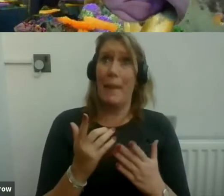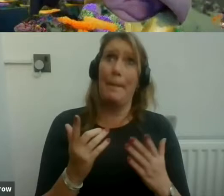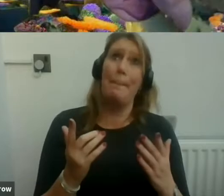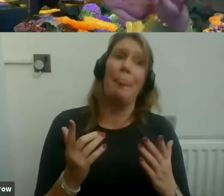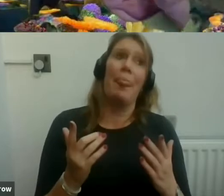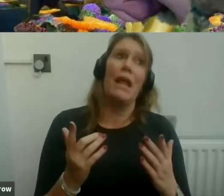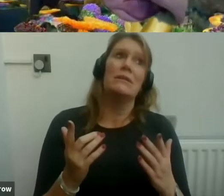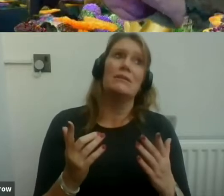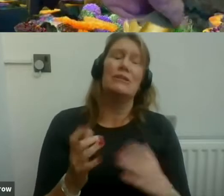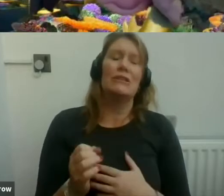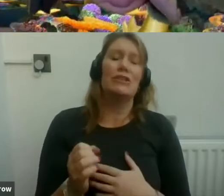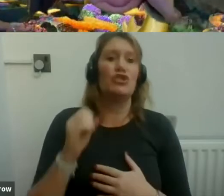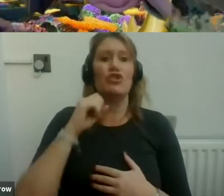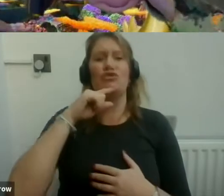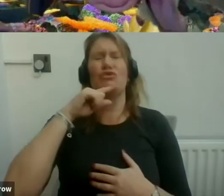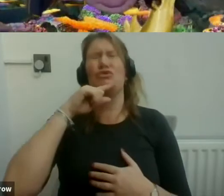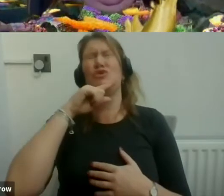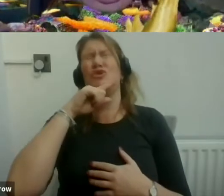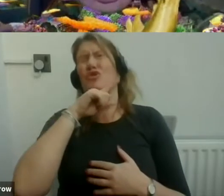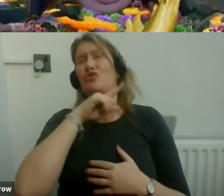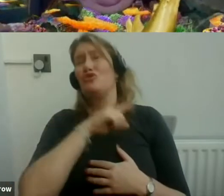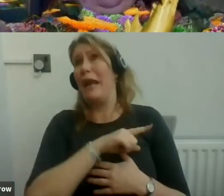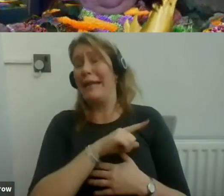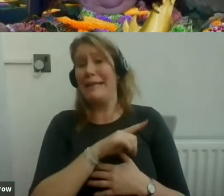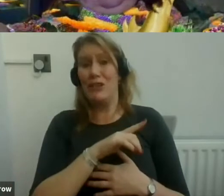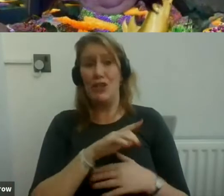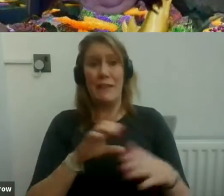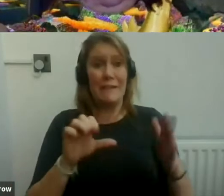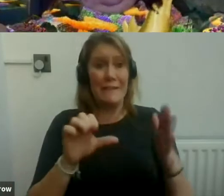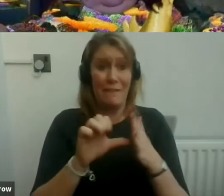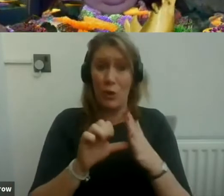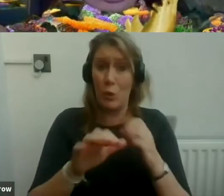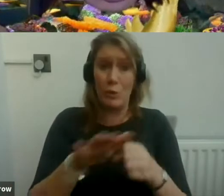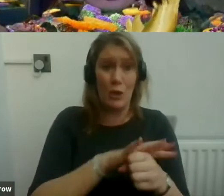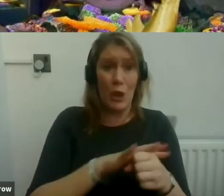bizarre and difficult circumstances for